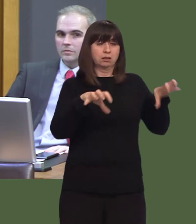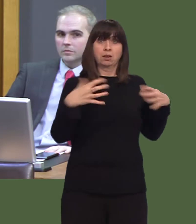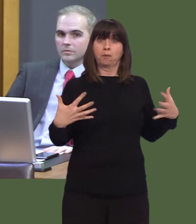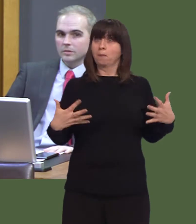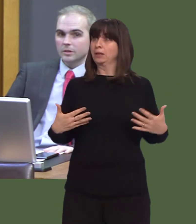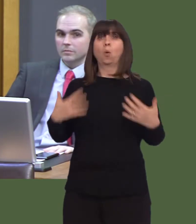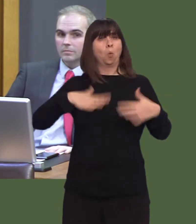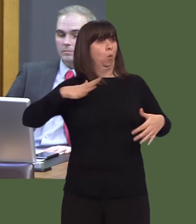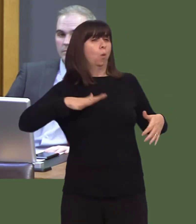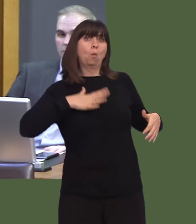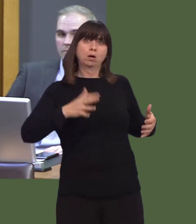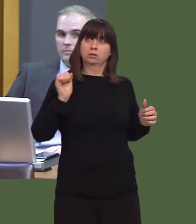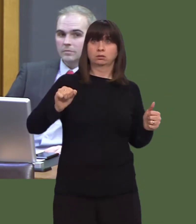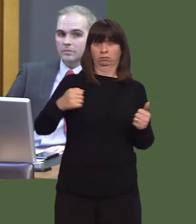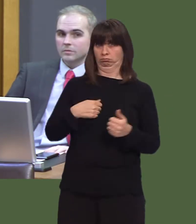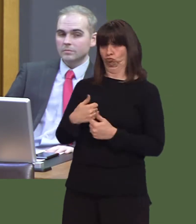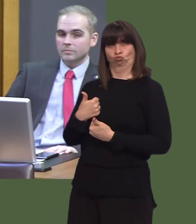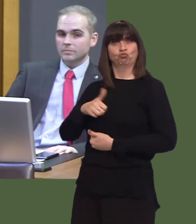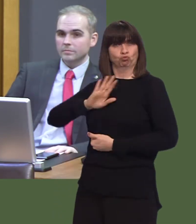noises, which is great news.